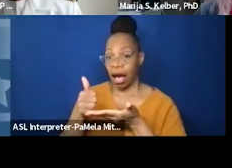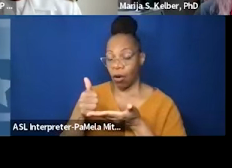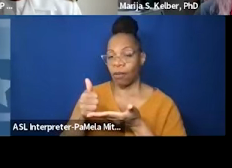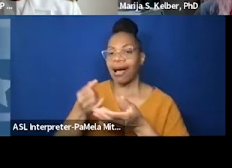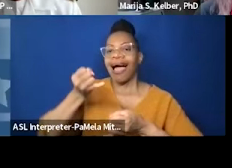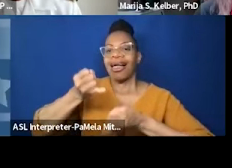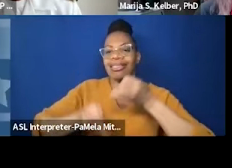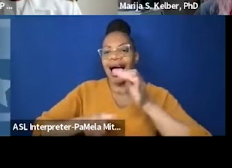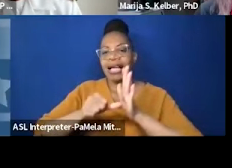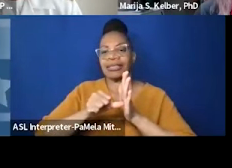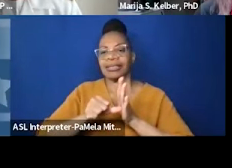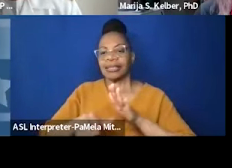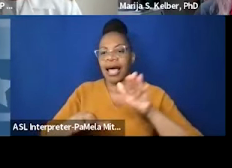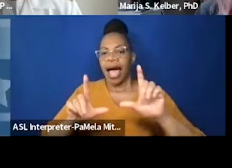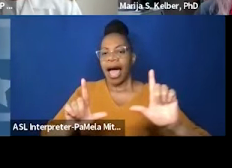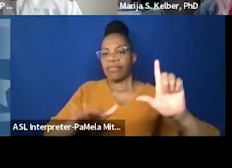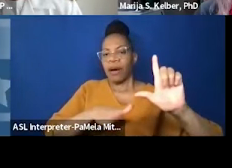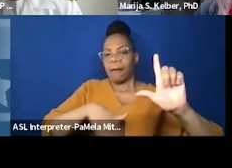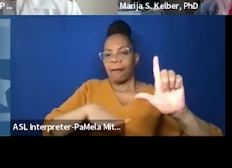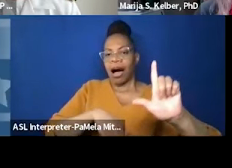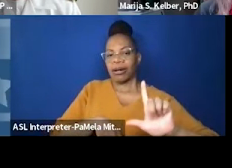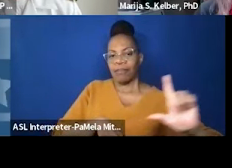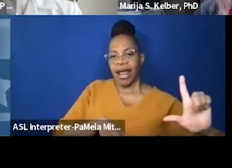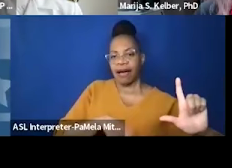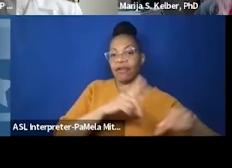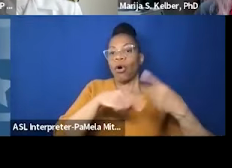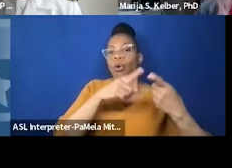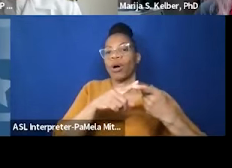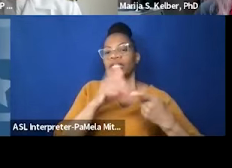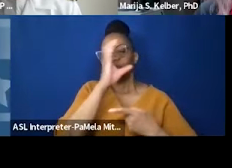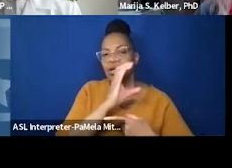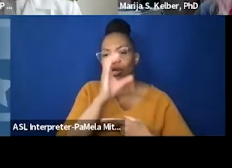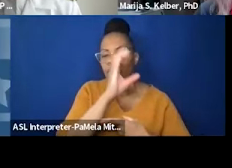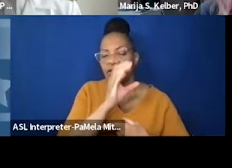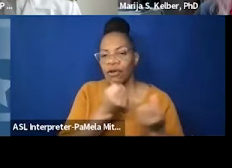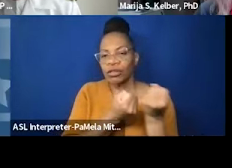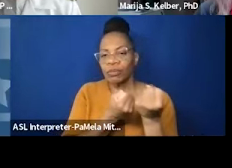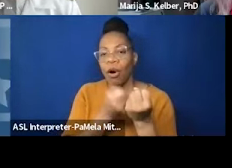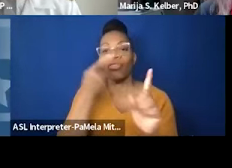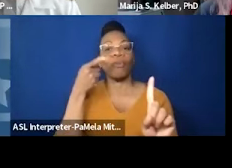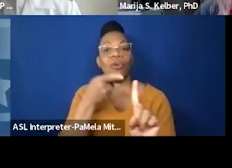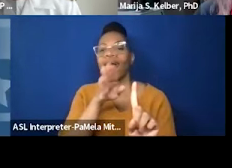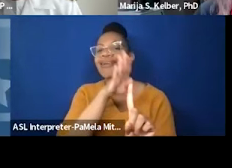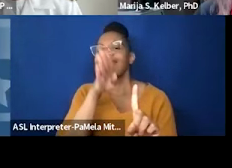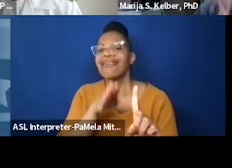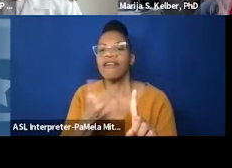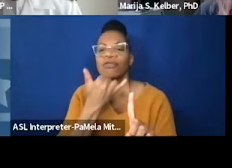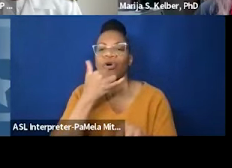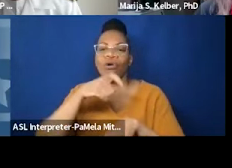is the bottom left quadrant, which is when to seek support. And the bottom line is there is never a wrong time to seek support.